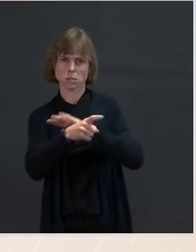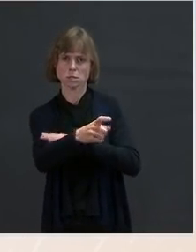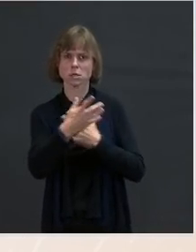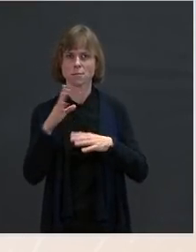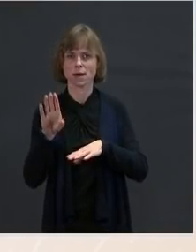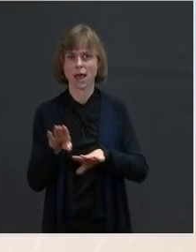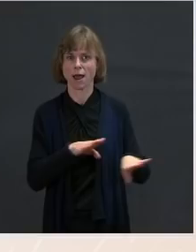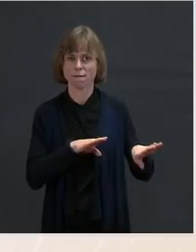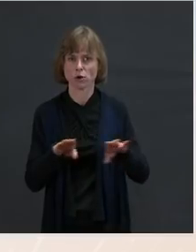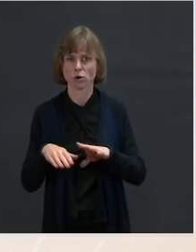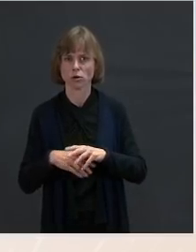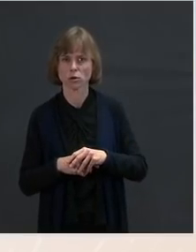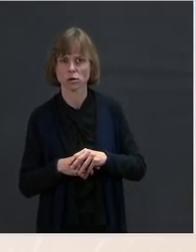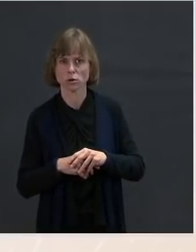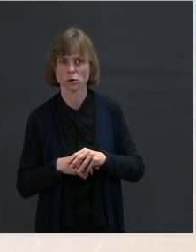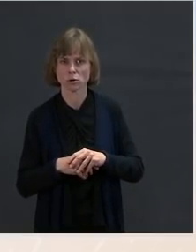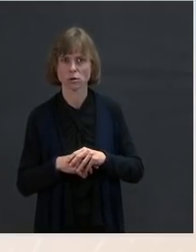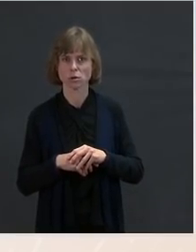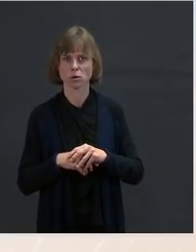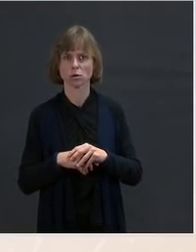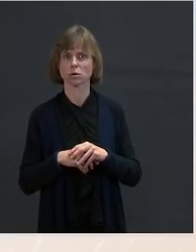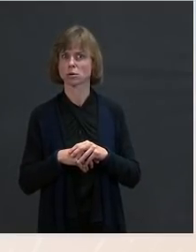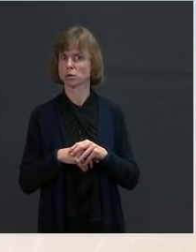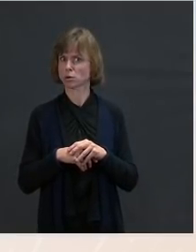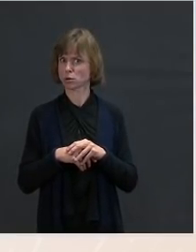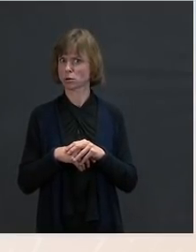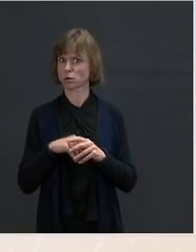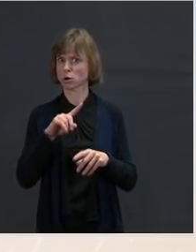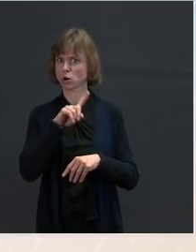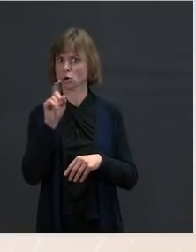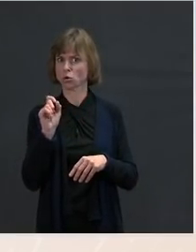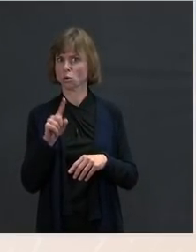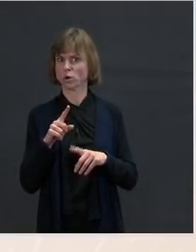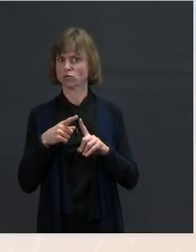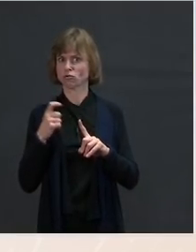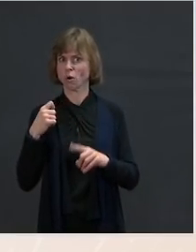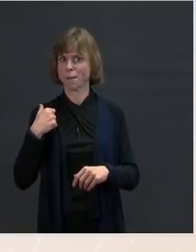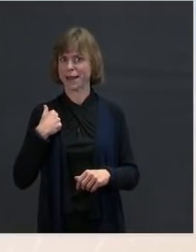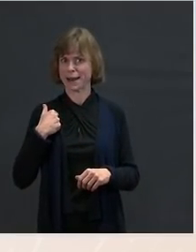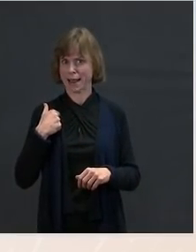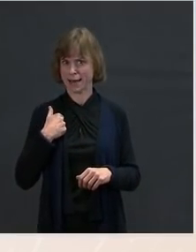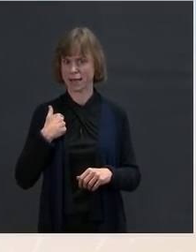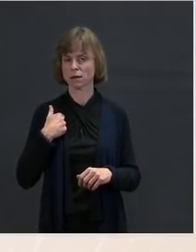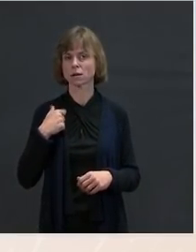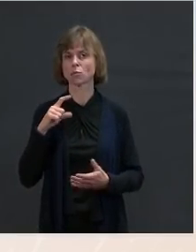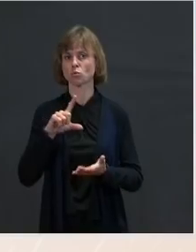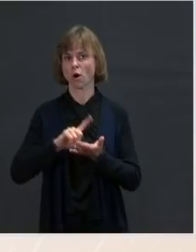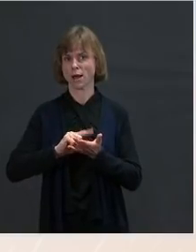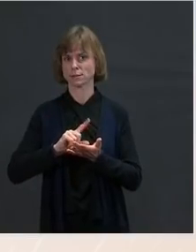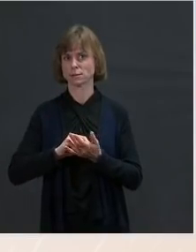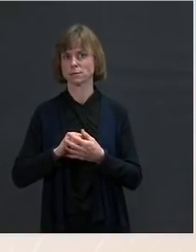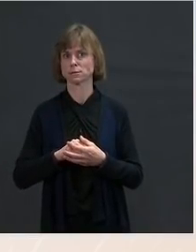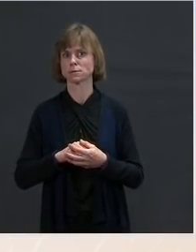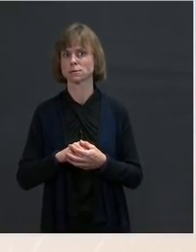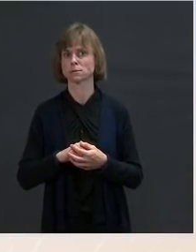The Press: This is a question from James McCarten from the Canadian press, ahead of President Biden's